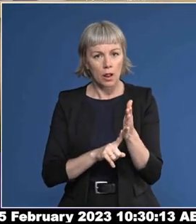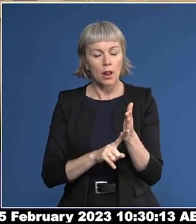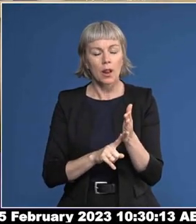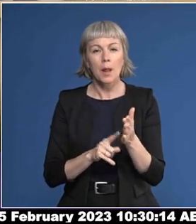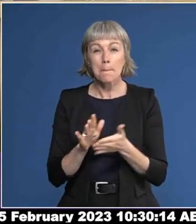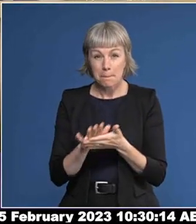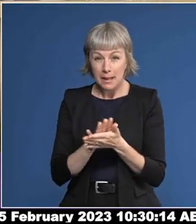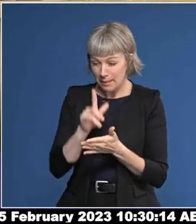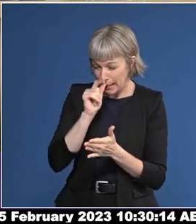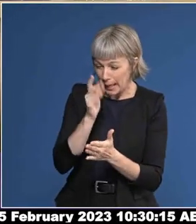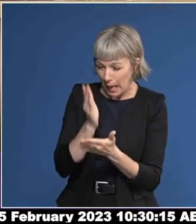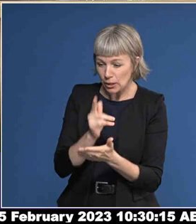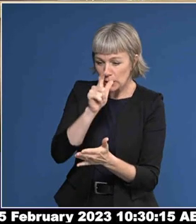inherent requirements of the role.